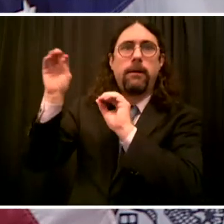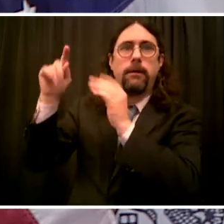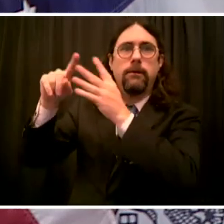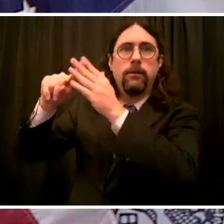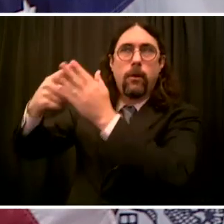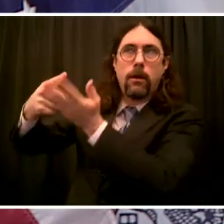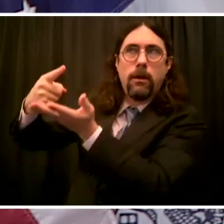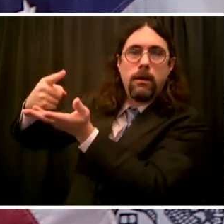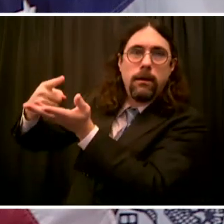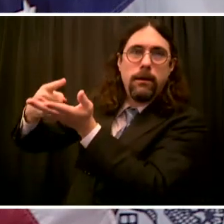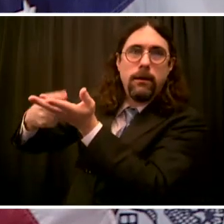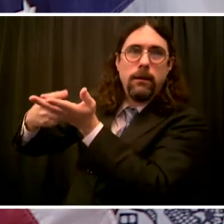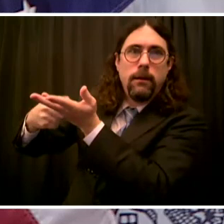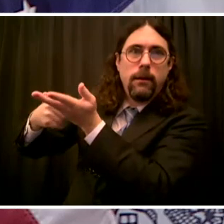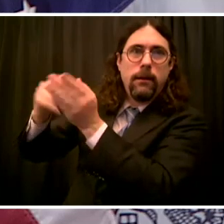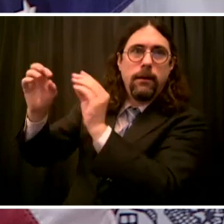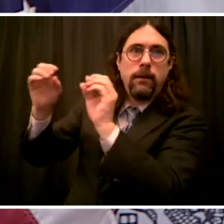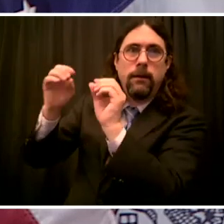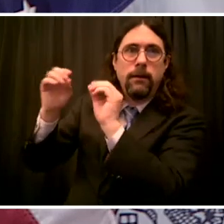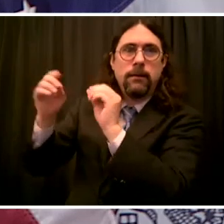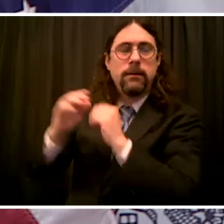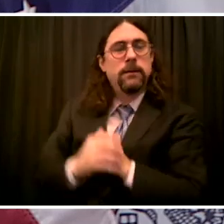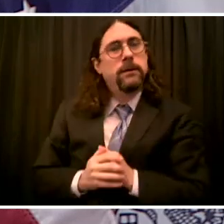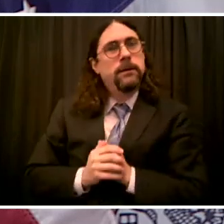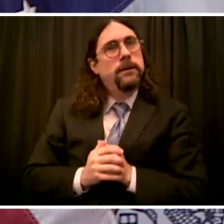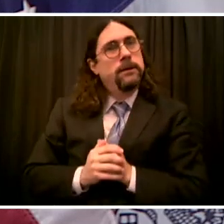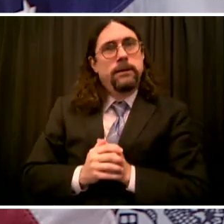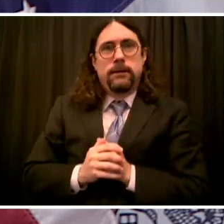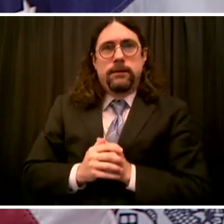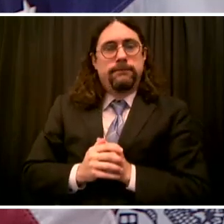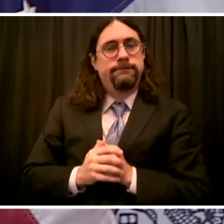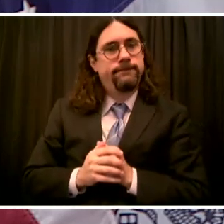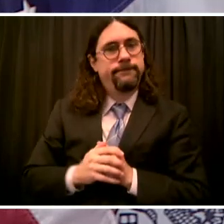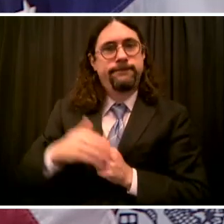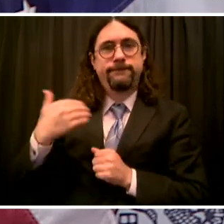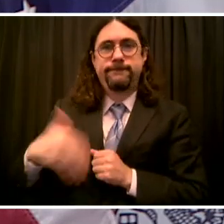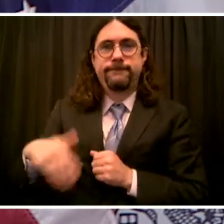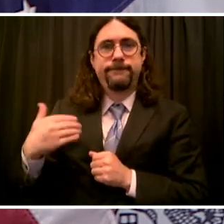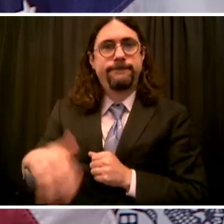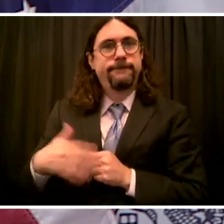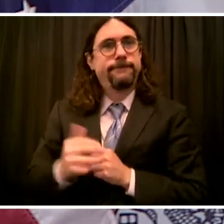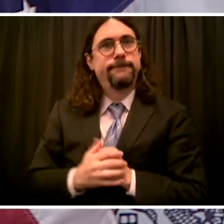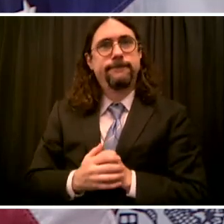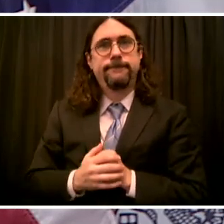ANSWER IN